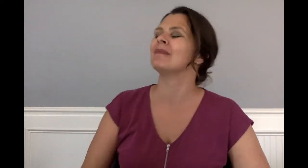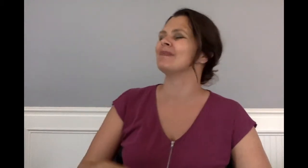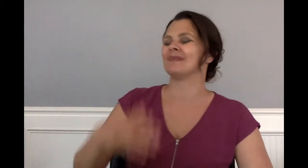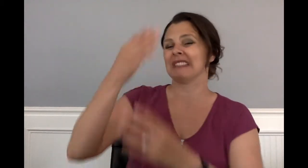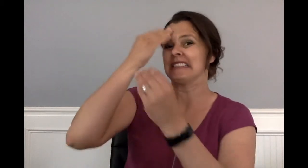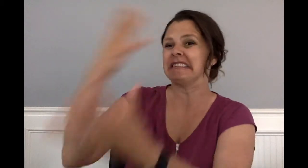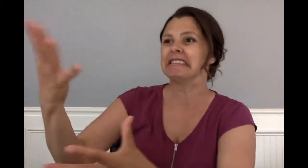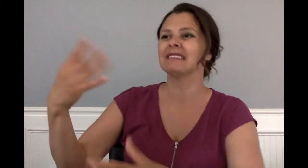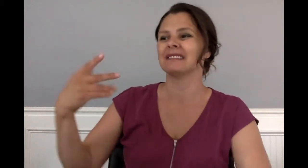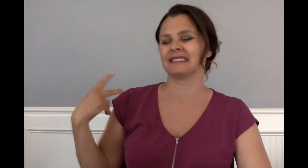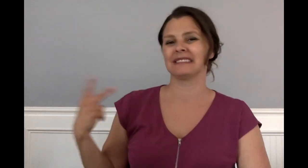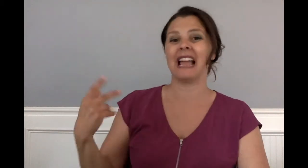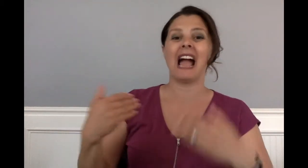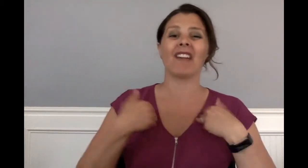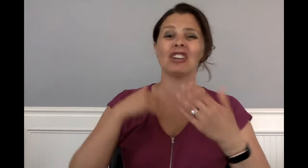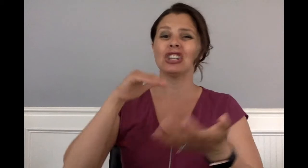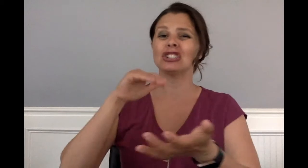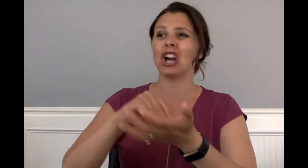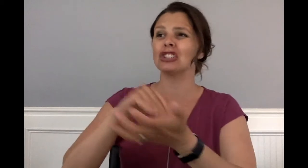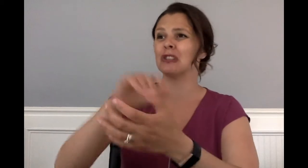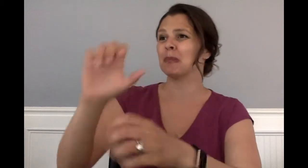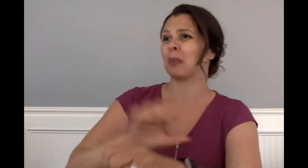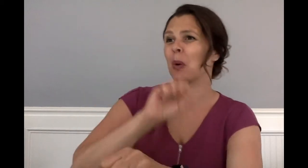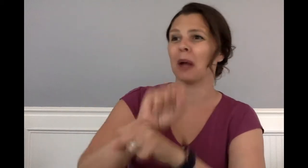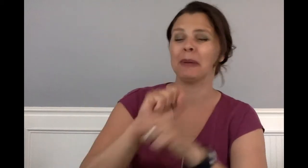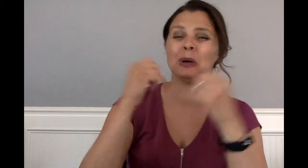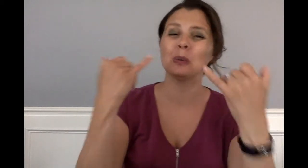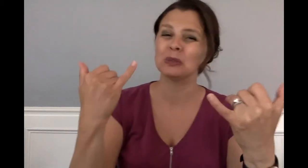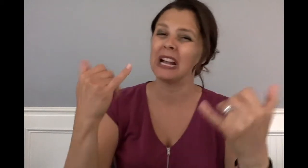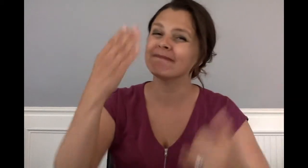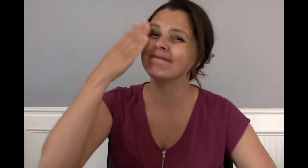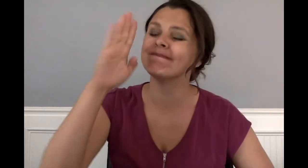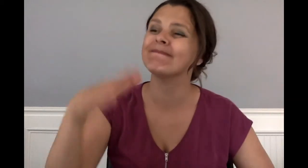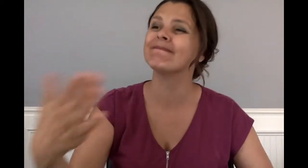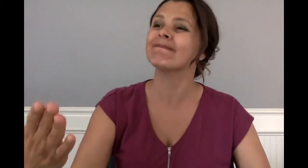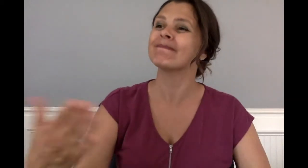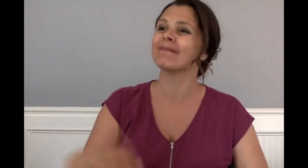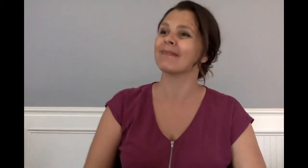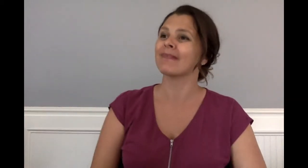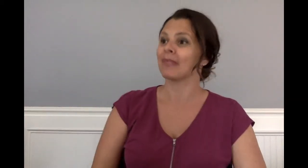“We have a doctor’s appointment today, you know,” Grandma Tickler told Charlie.